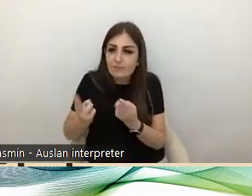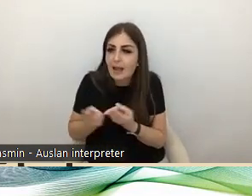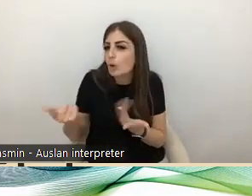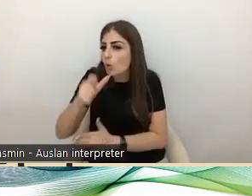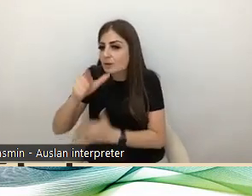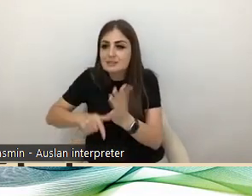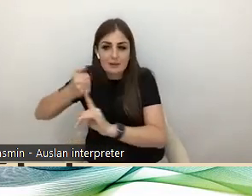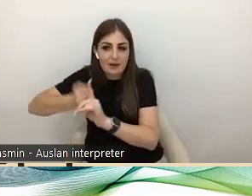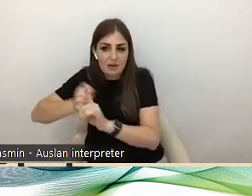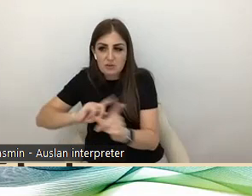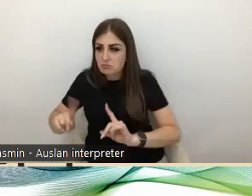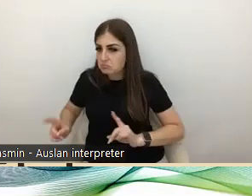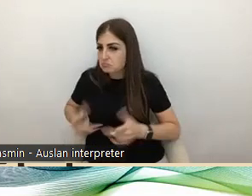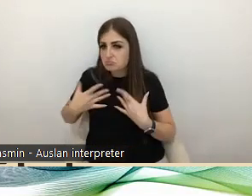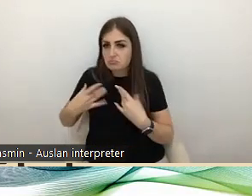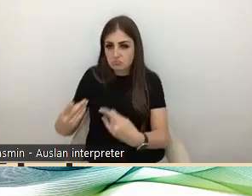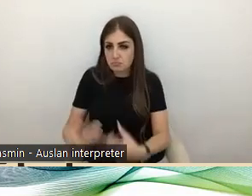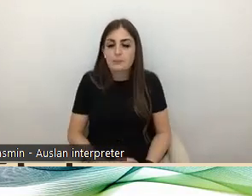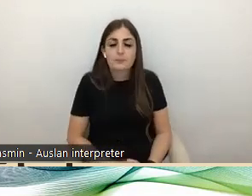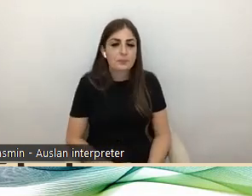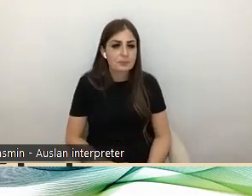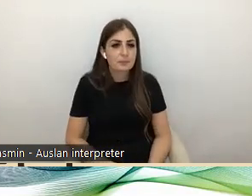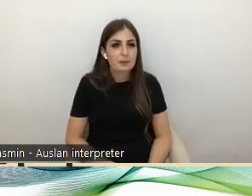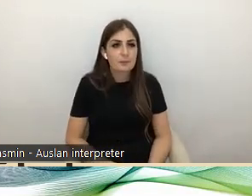advocate.